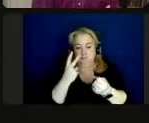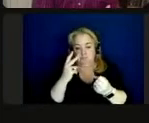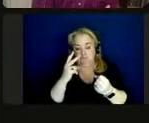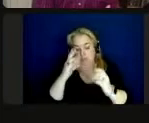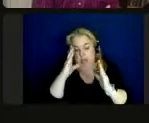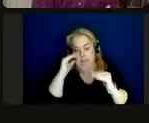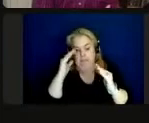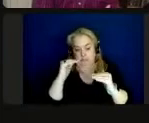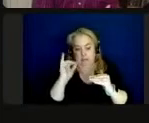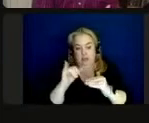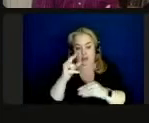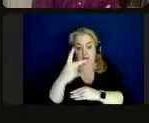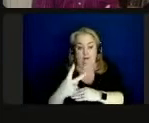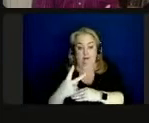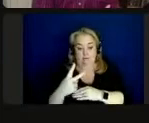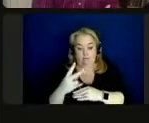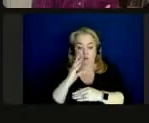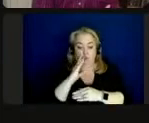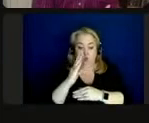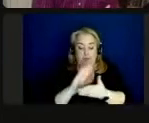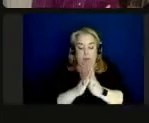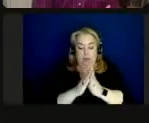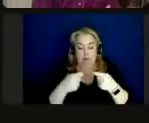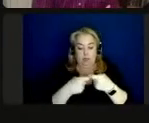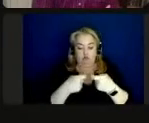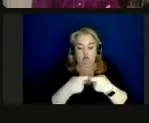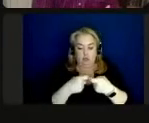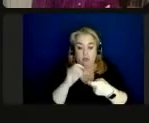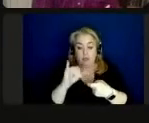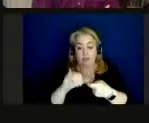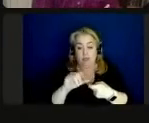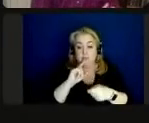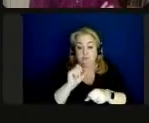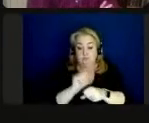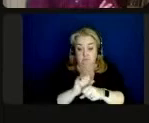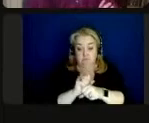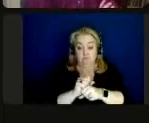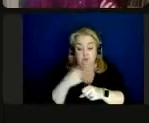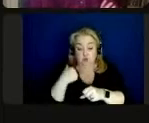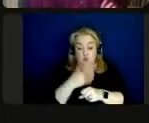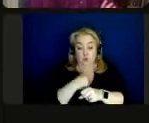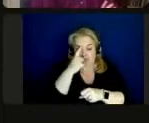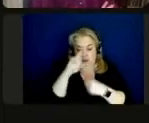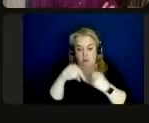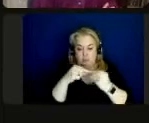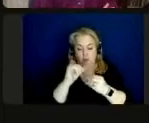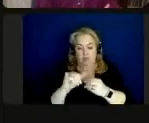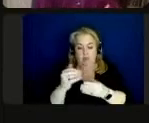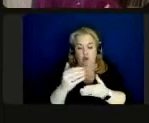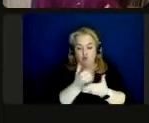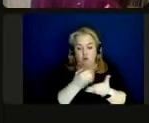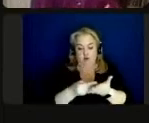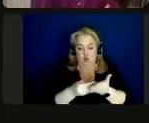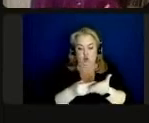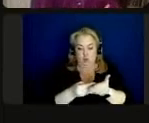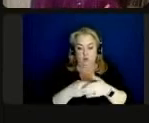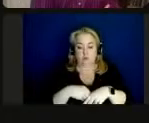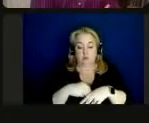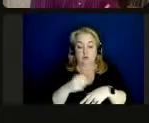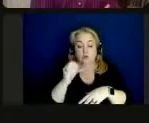GOAL ERIFICATION OF VEHICL. WE ANTICIPATE A A MINIMUM BY